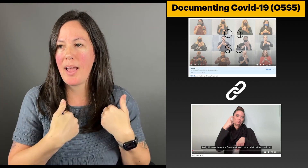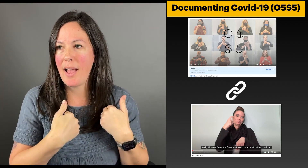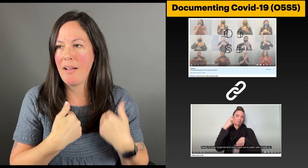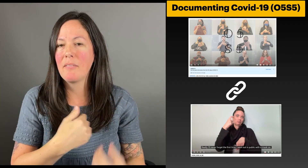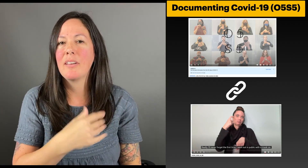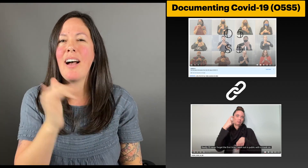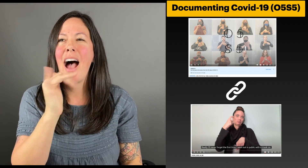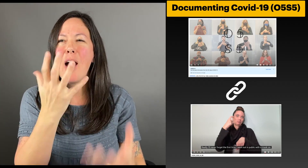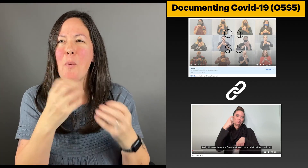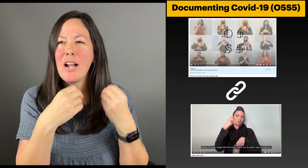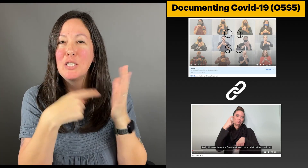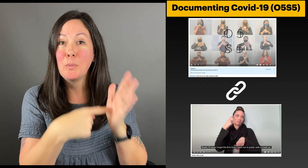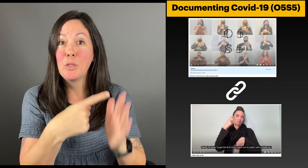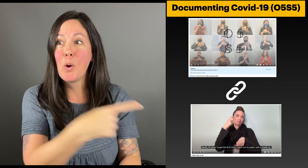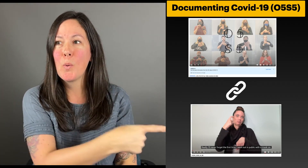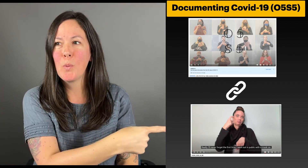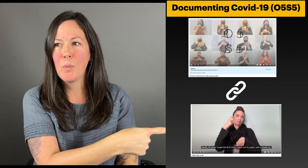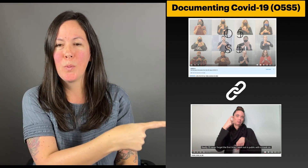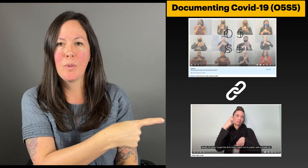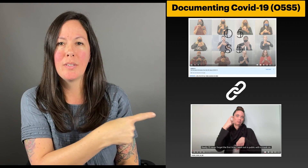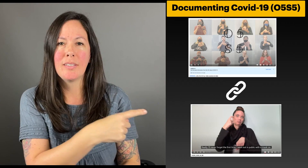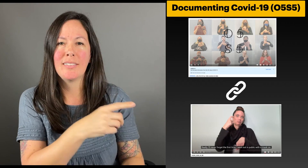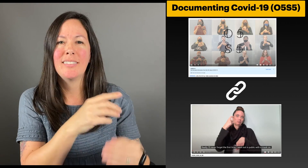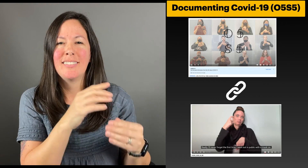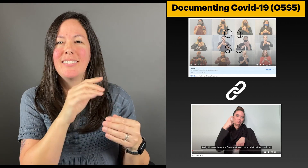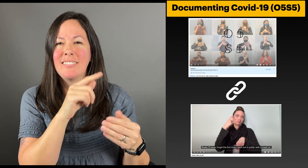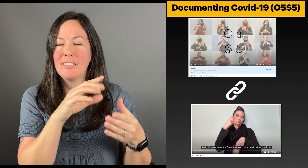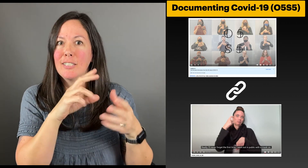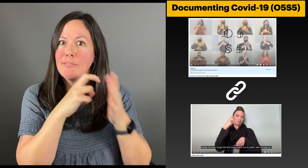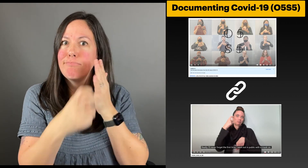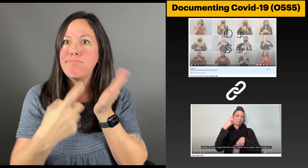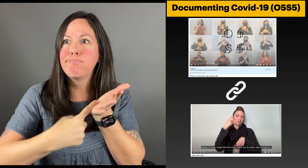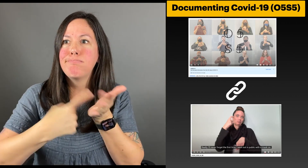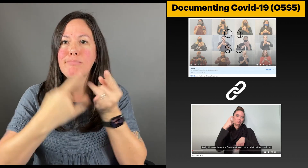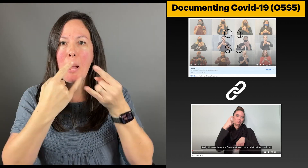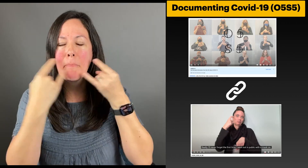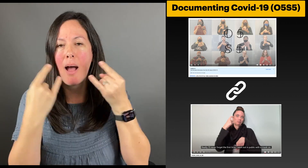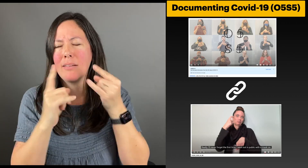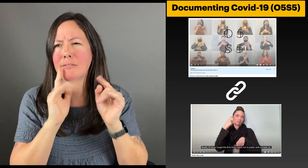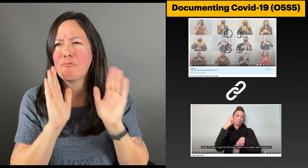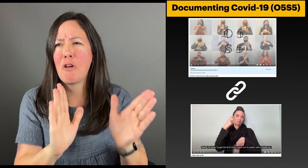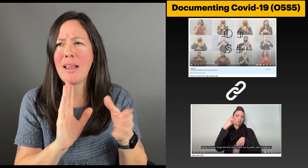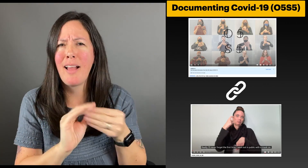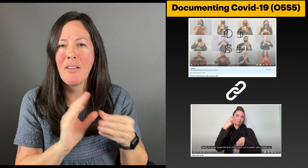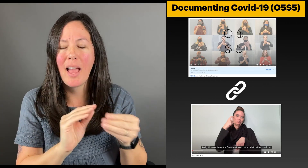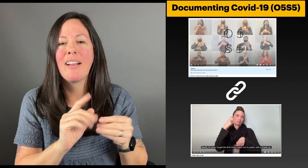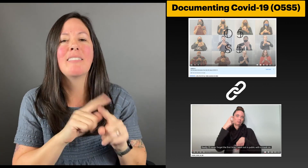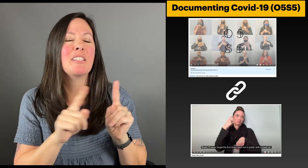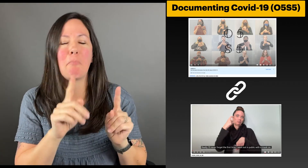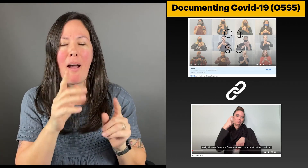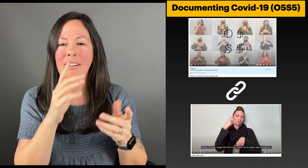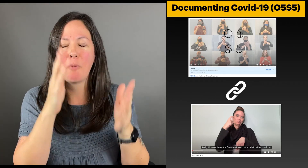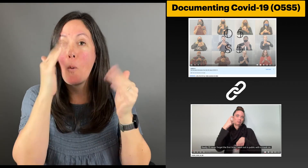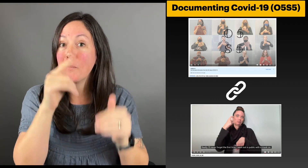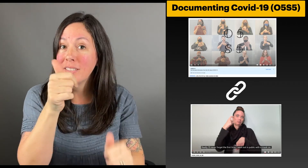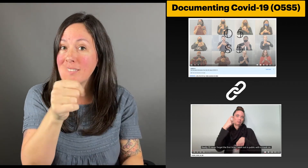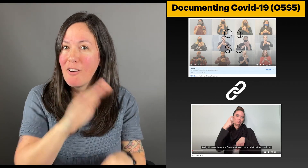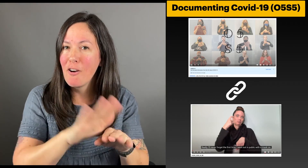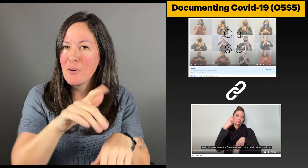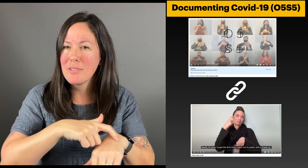let's just hopefully gives you a flavor of of what we have in our data collection the image that's showcased on